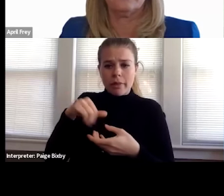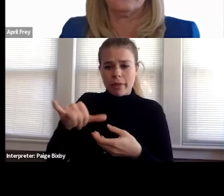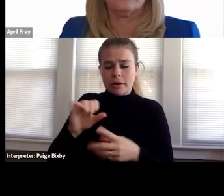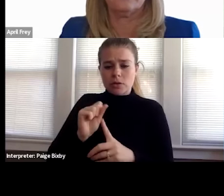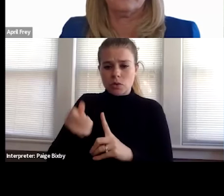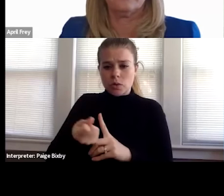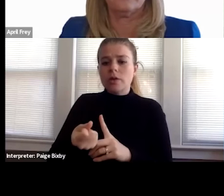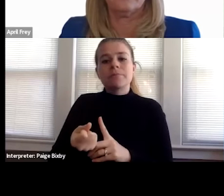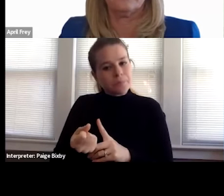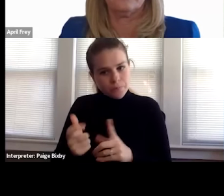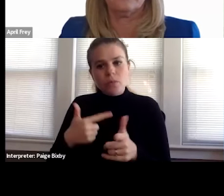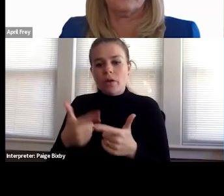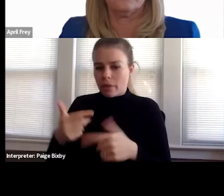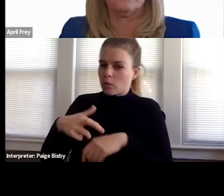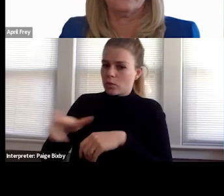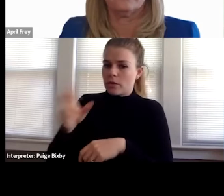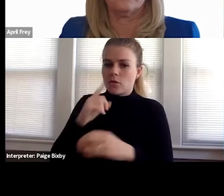they need to be referred for further assessment.